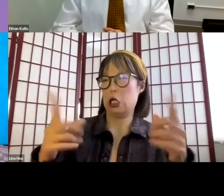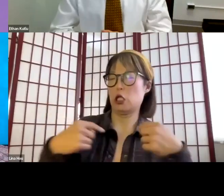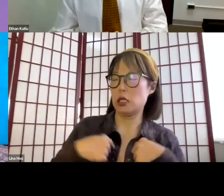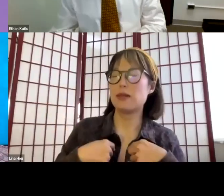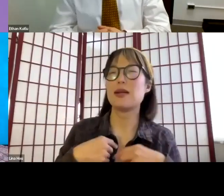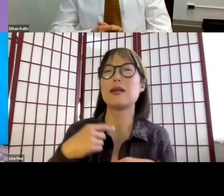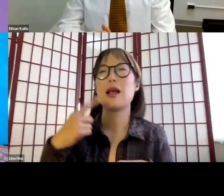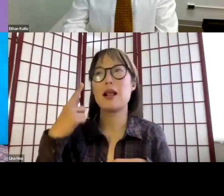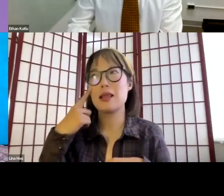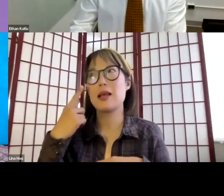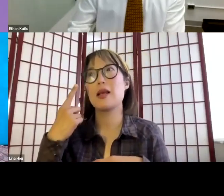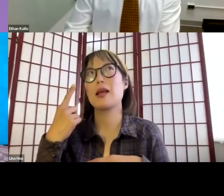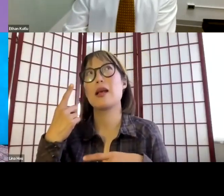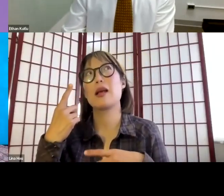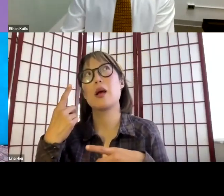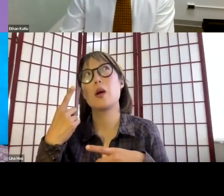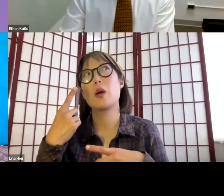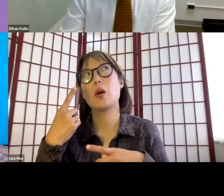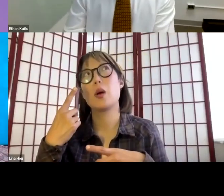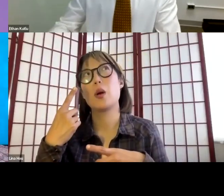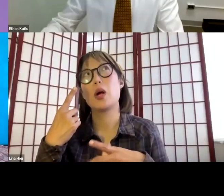What's more clear to me, I think,